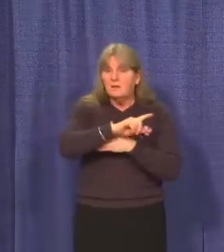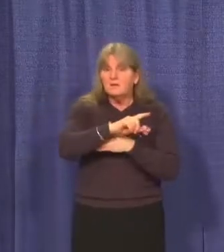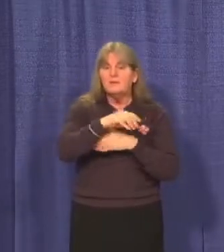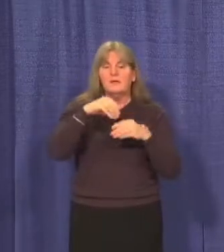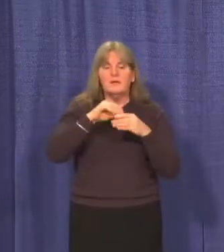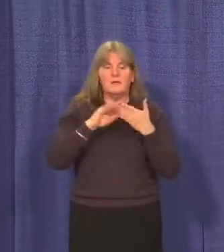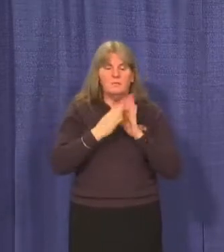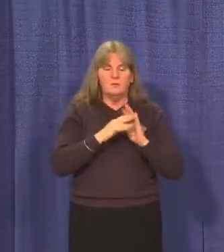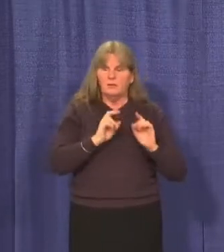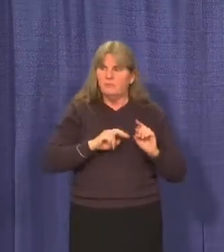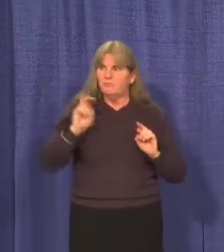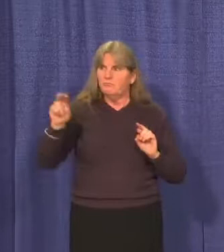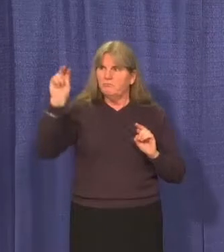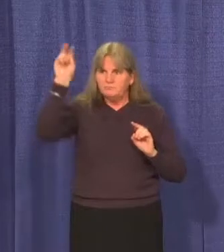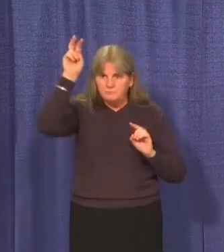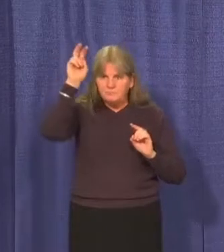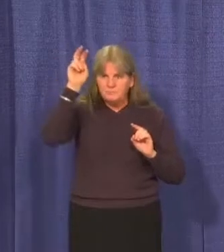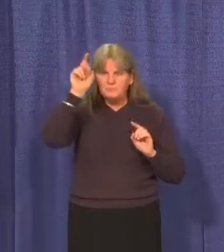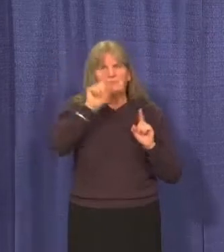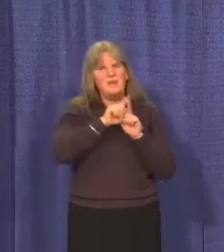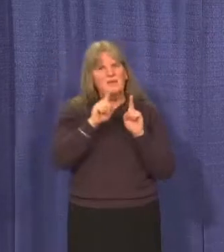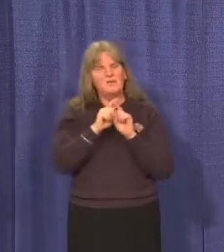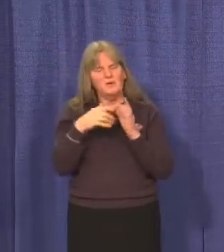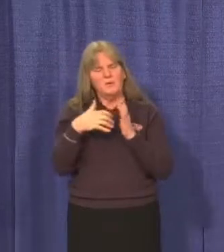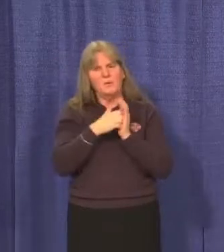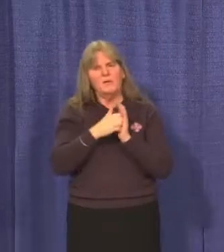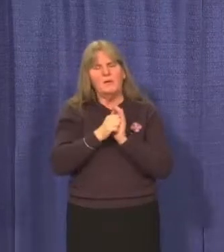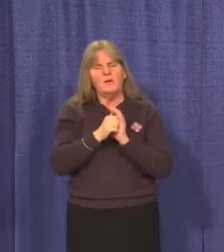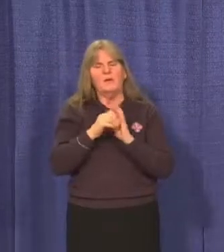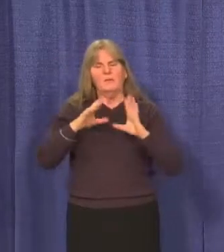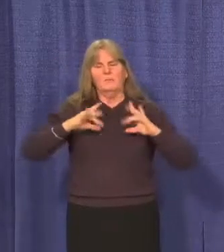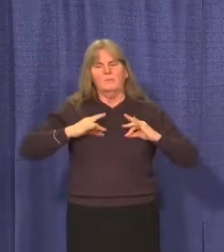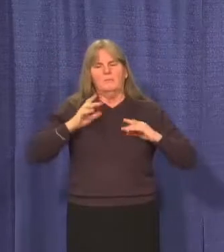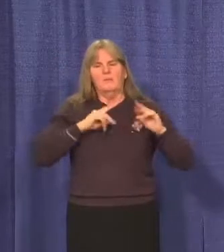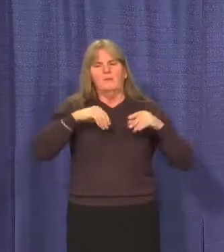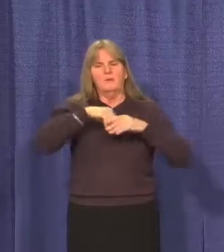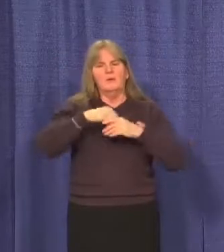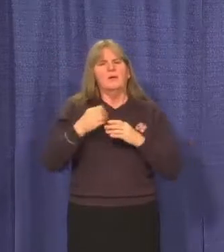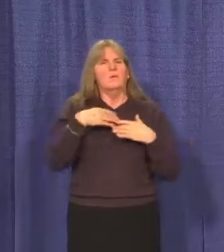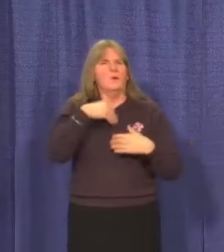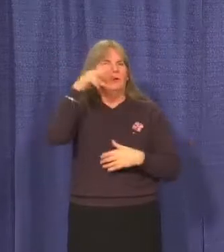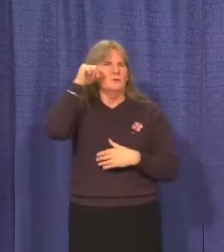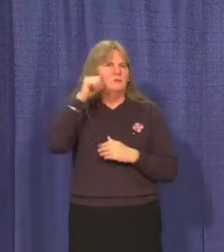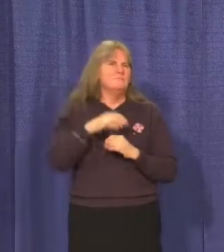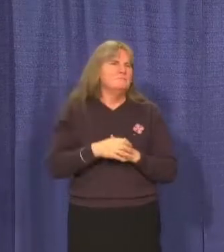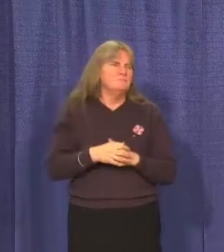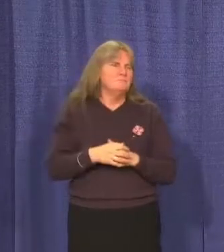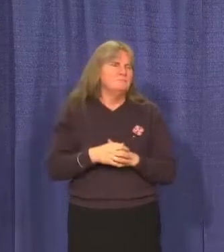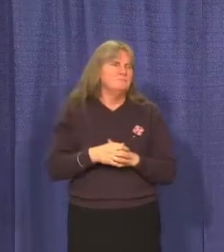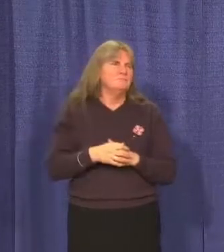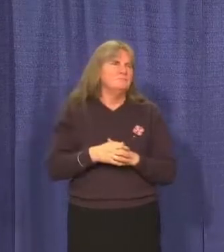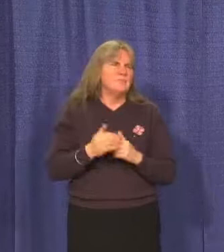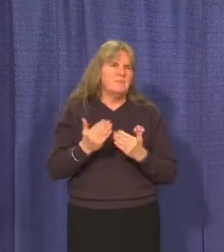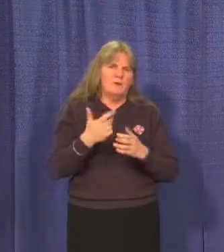communities, along with certain vulnerable populations in Whitehorse.